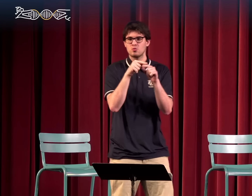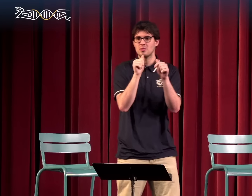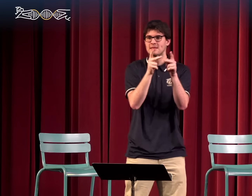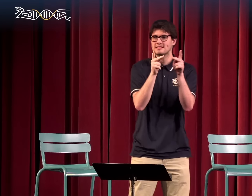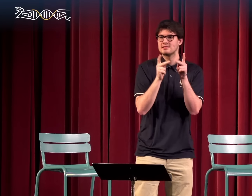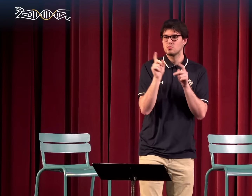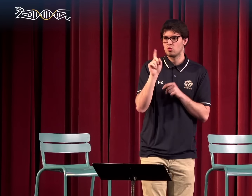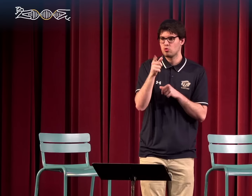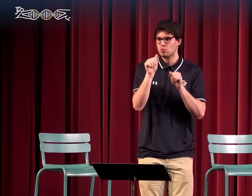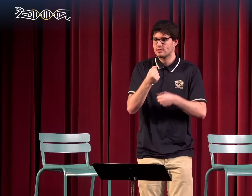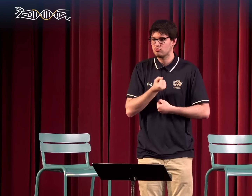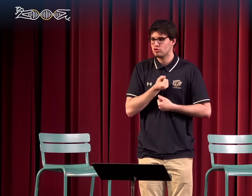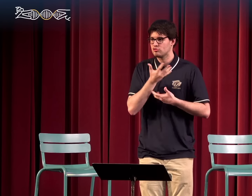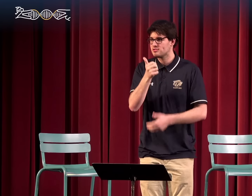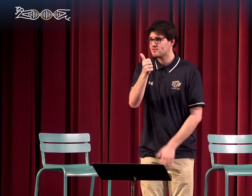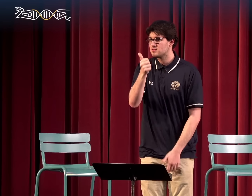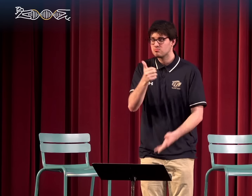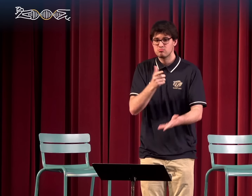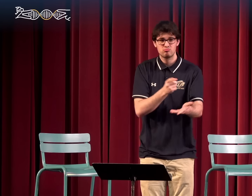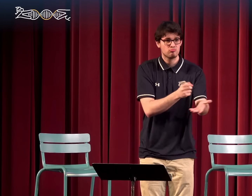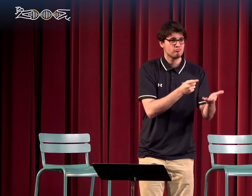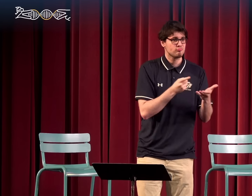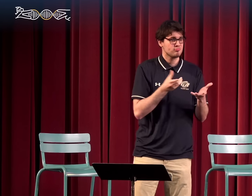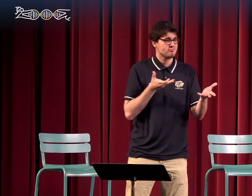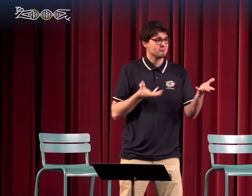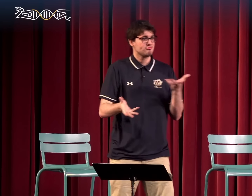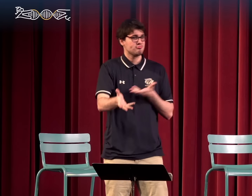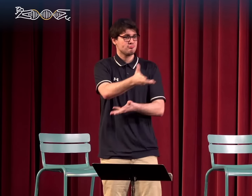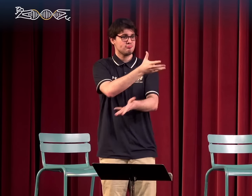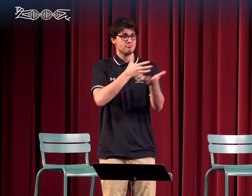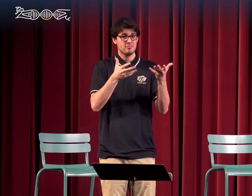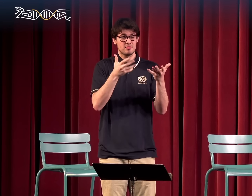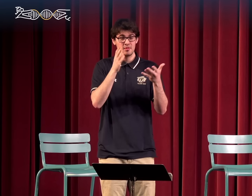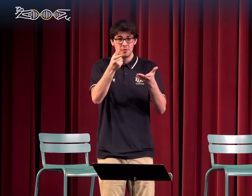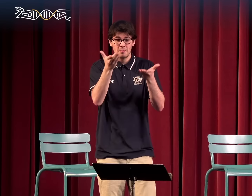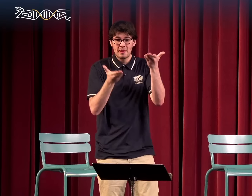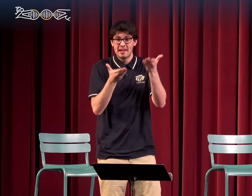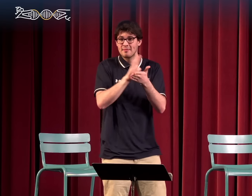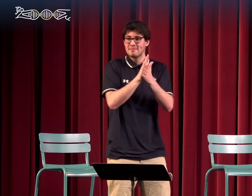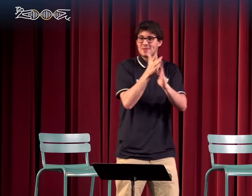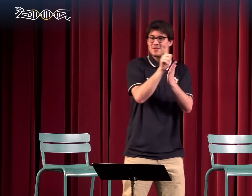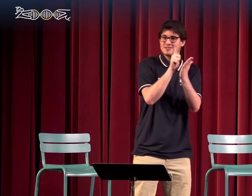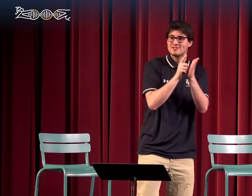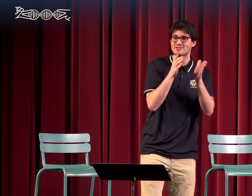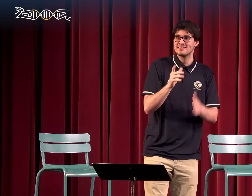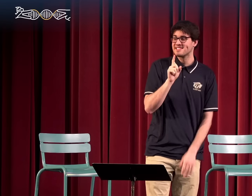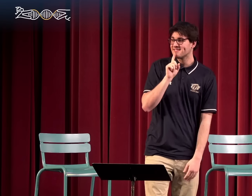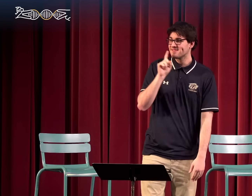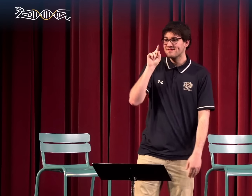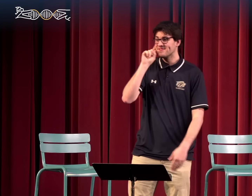You made it to a place where you can express yourself you can debate with others, you may become a lawyer,